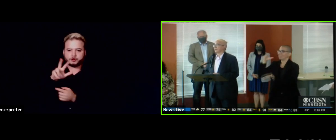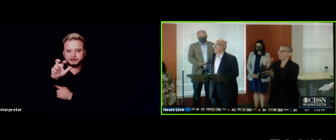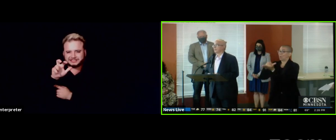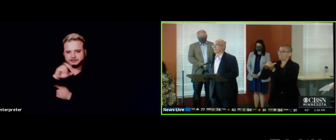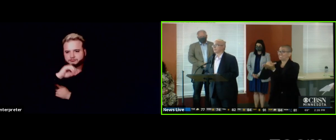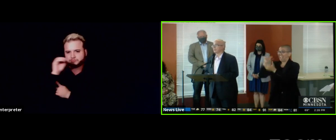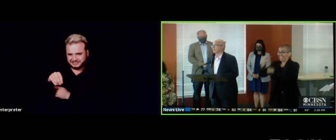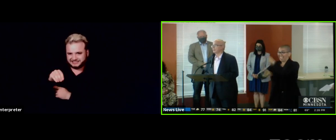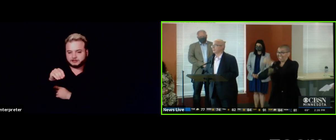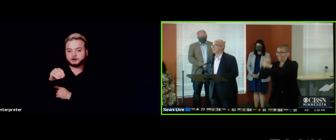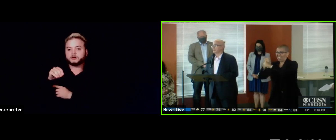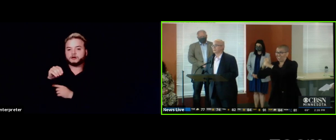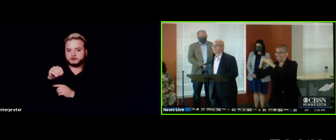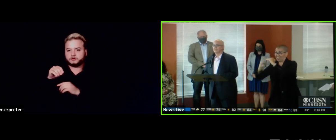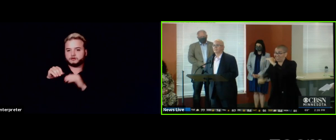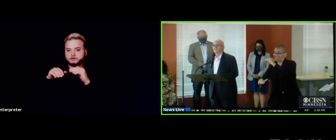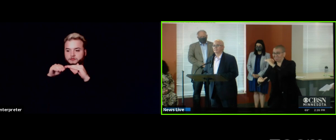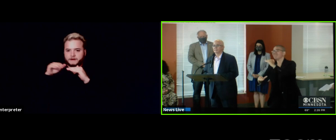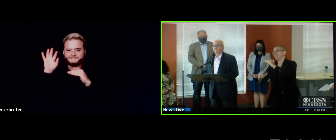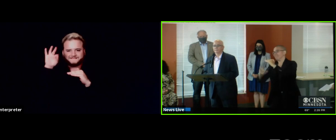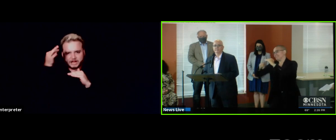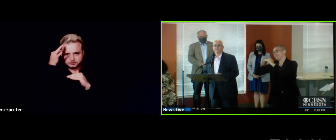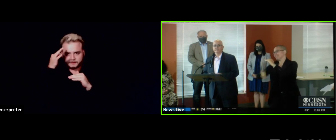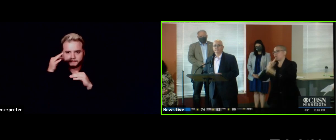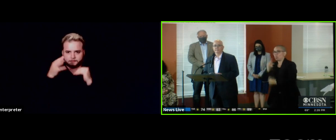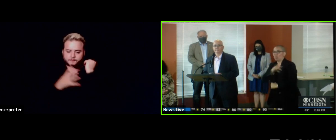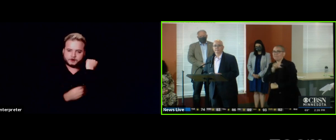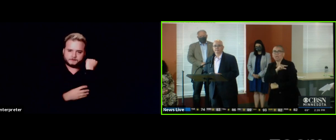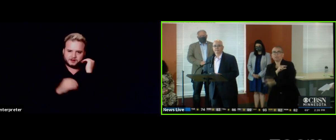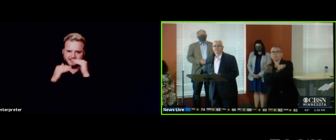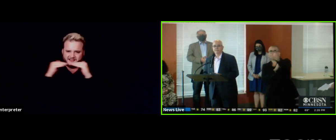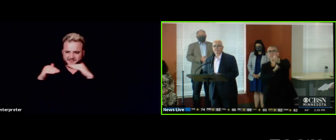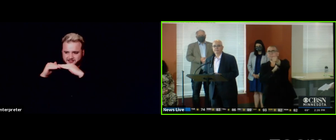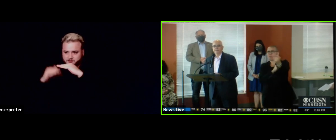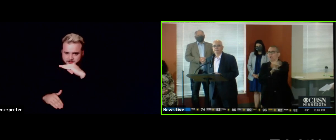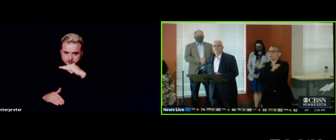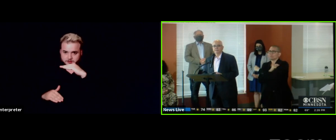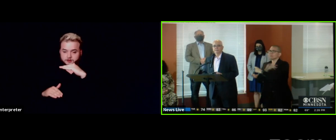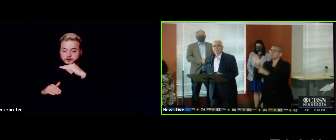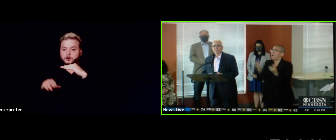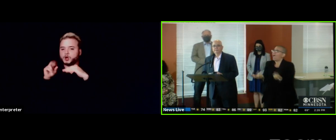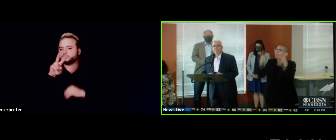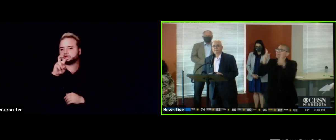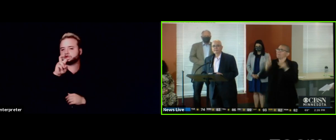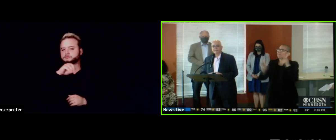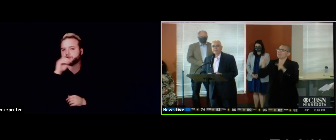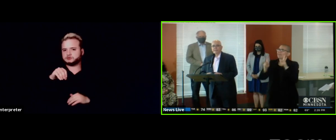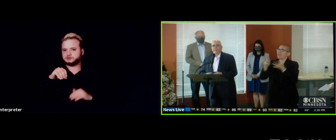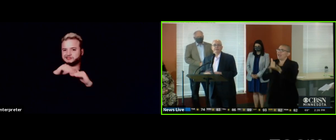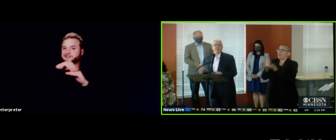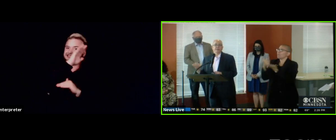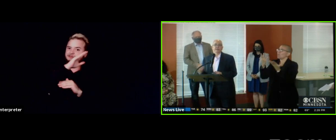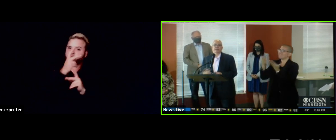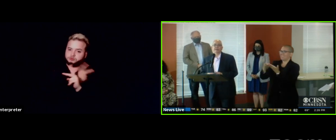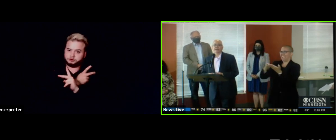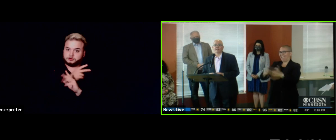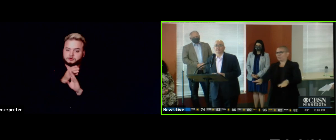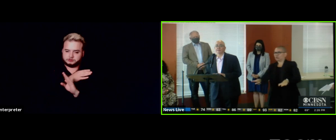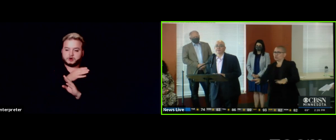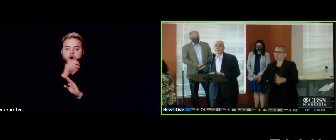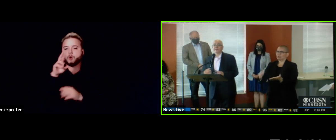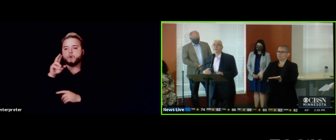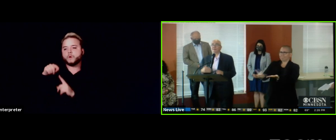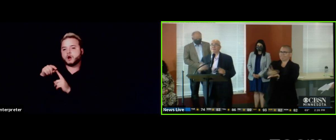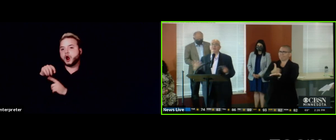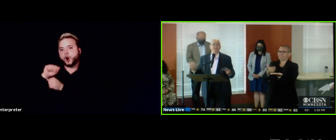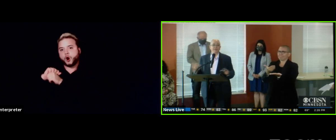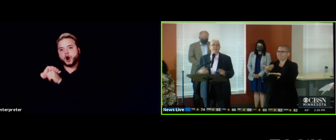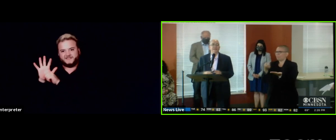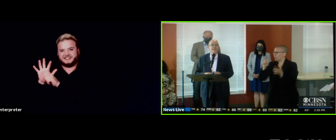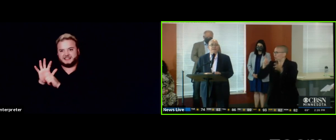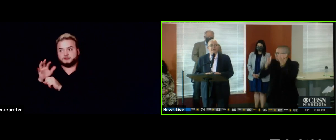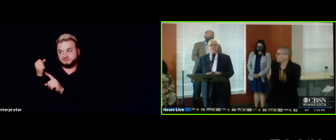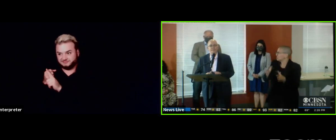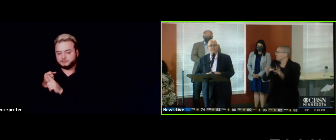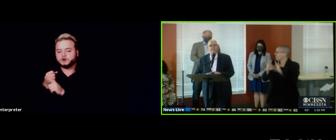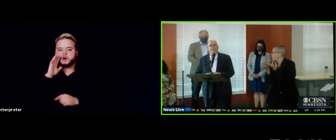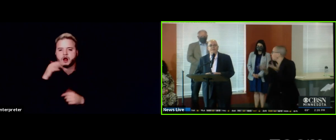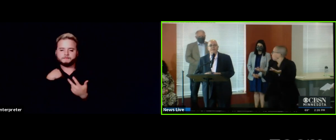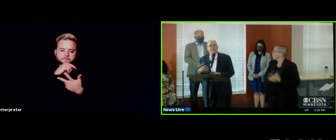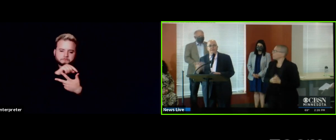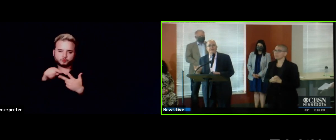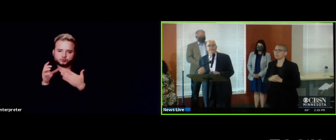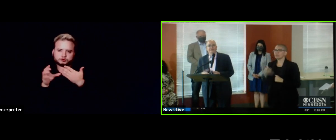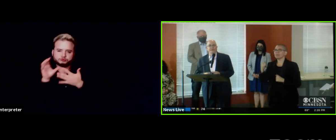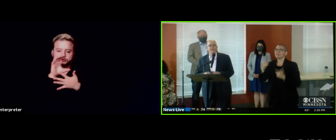sort of been impacted by modeling. For how many people are going to need this I think